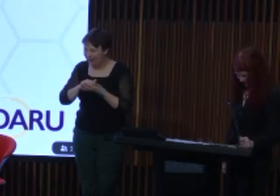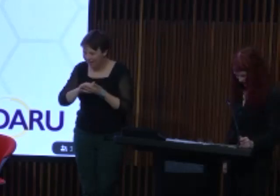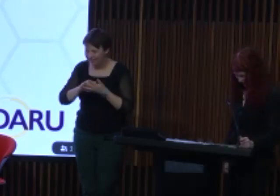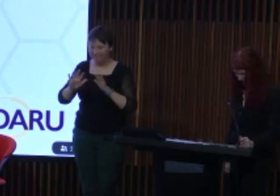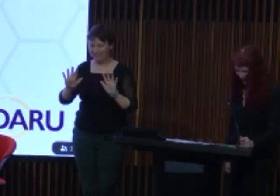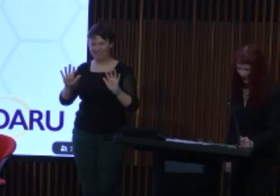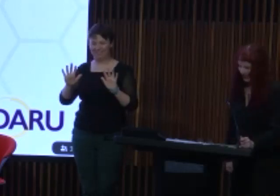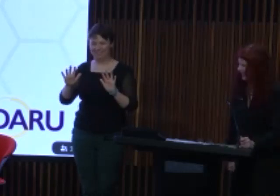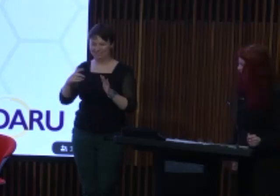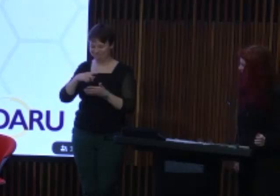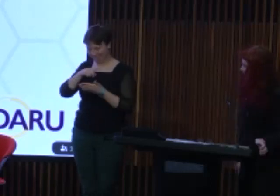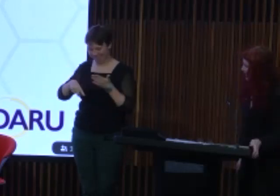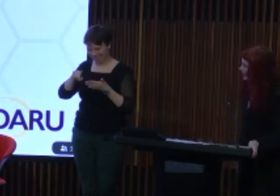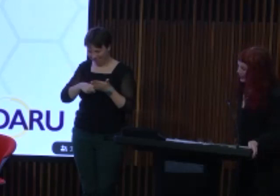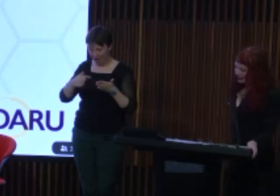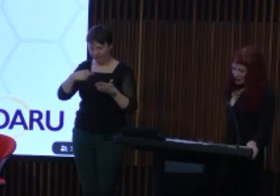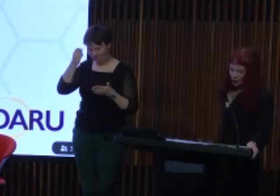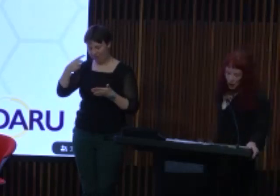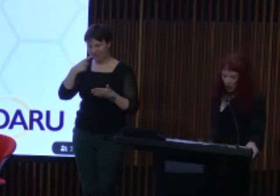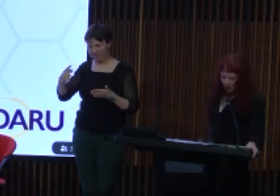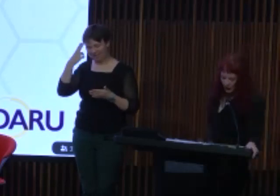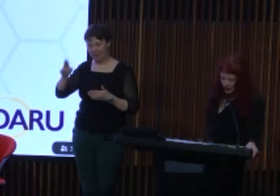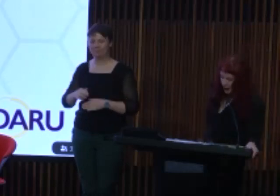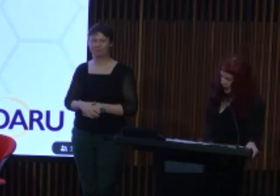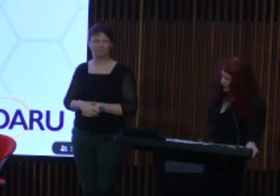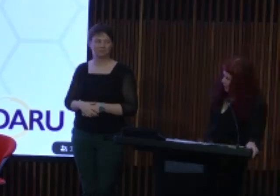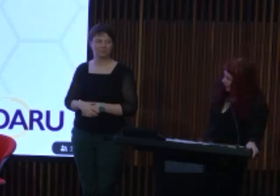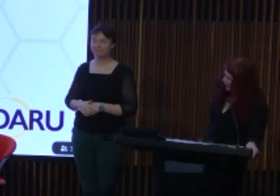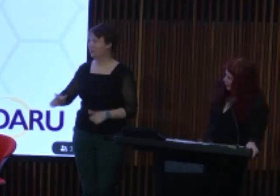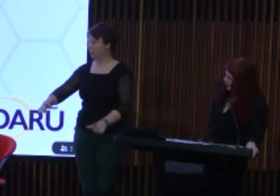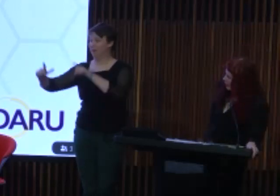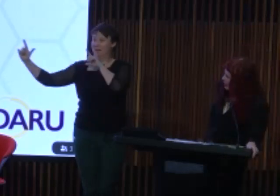on that one immediately. There's a giant slide behind you, Denise,